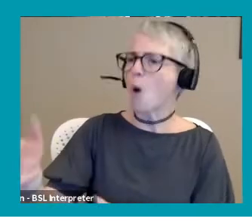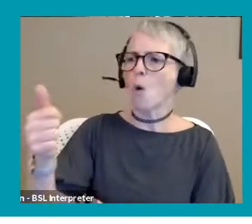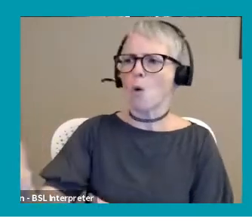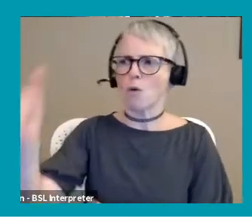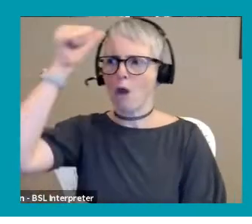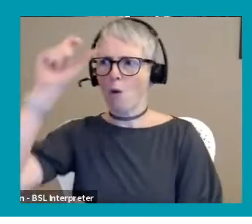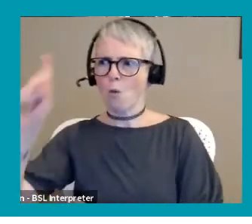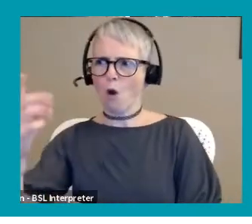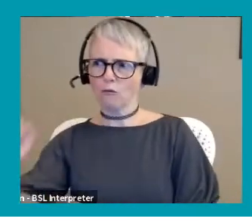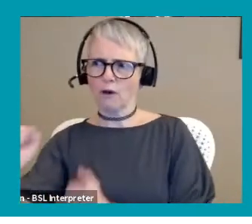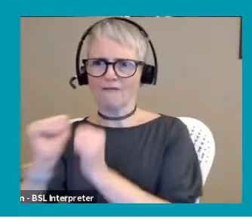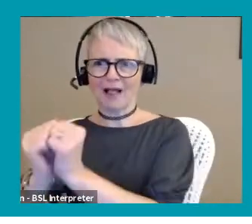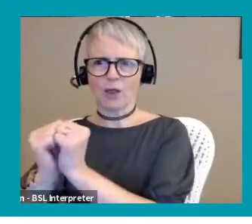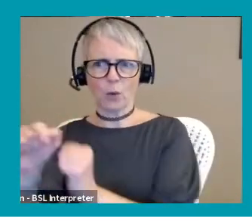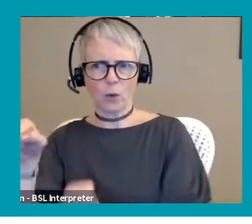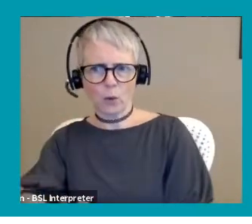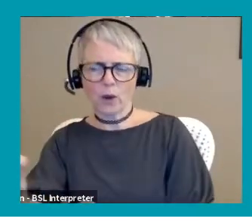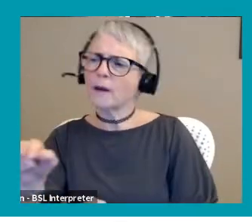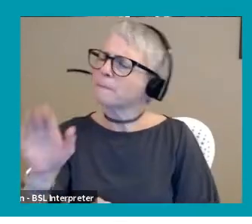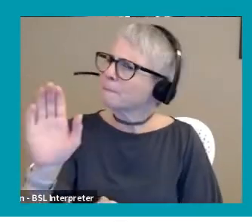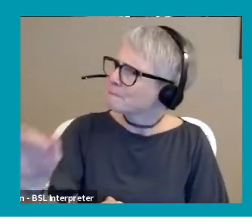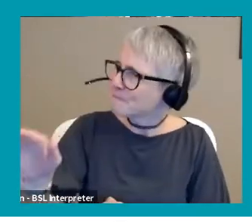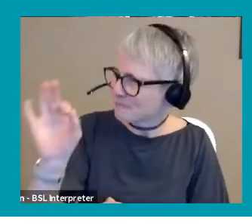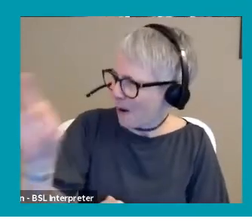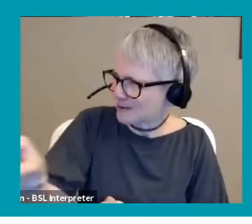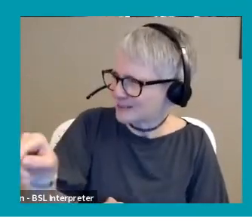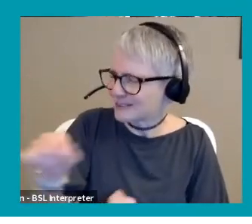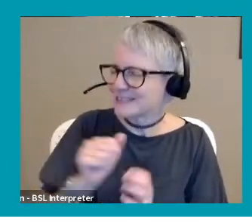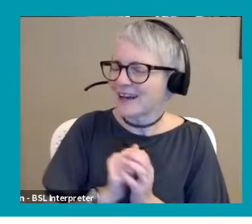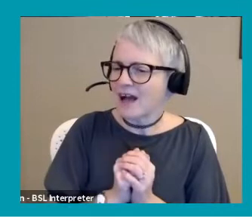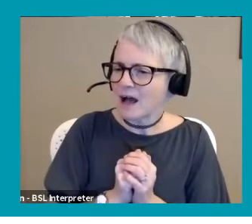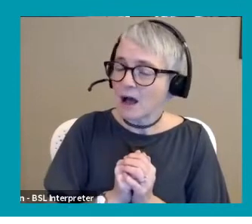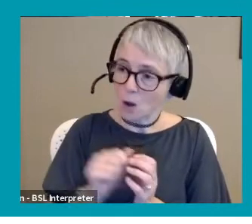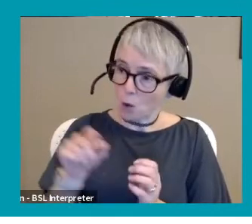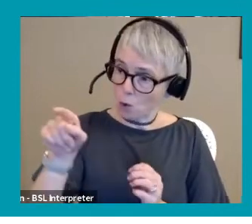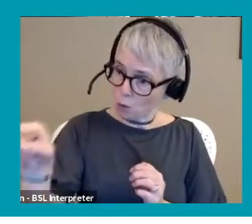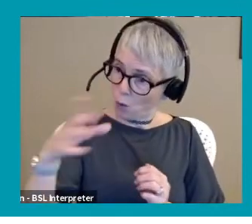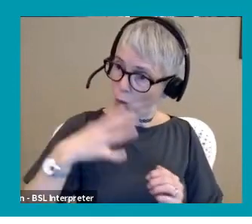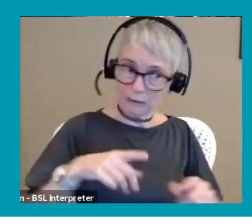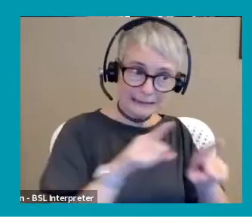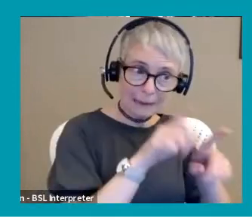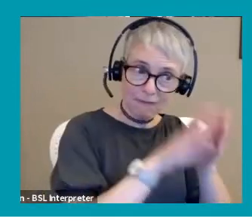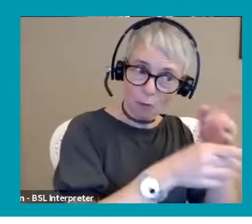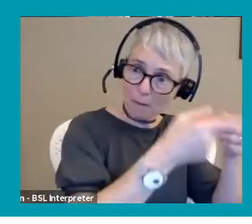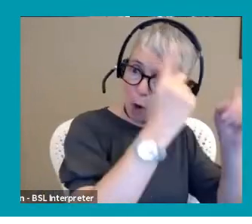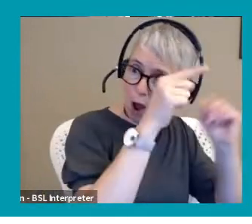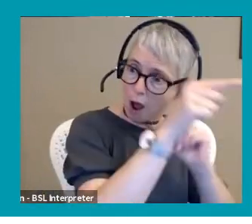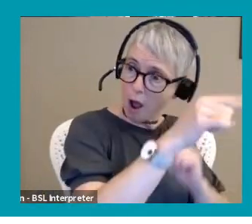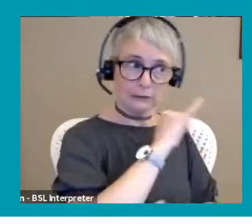Is Helena let me ask you with these values is this what you are looking for from a an employer. Is that what they have to have.